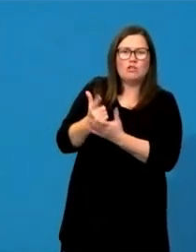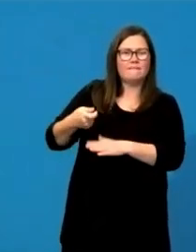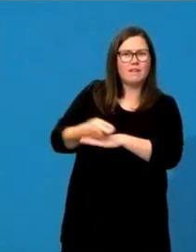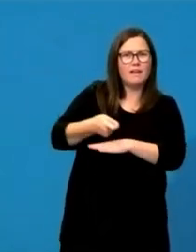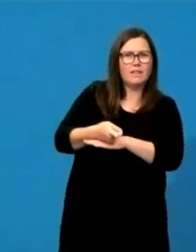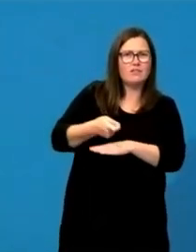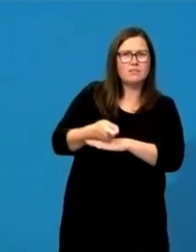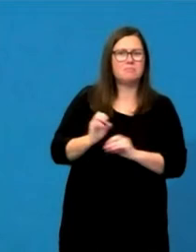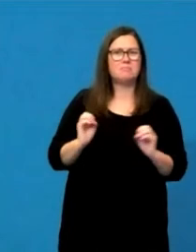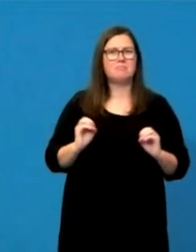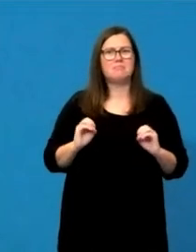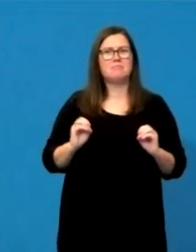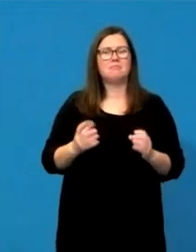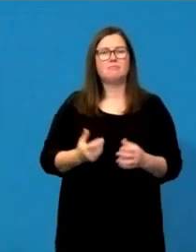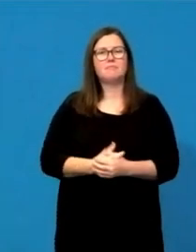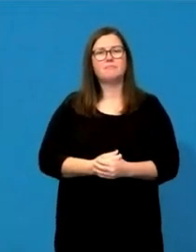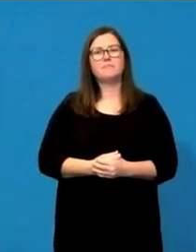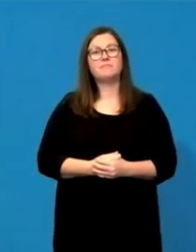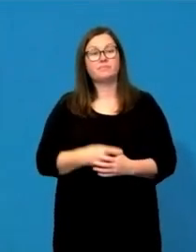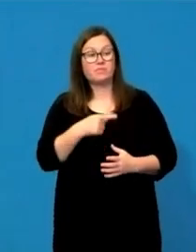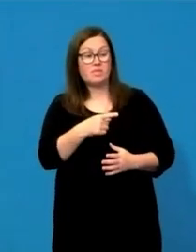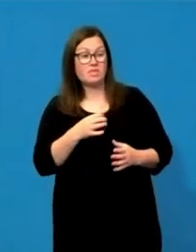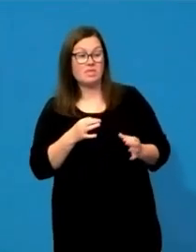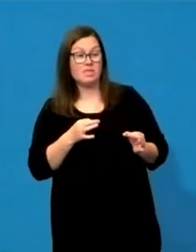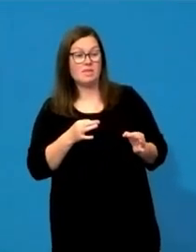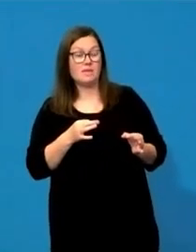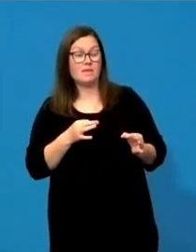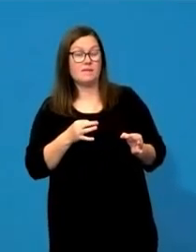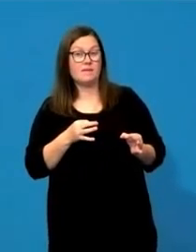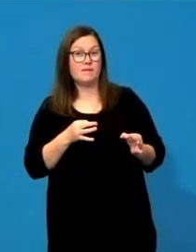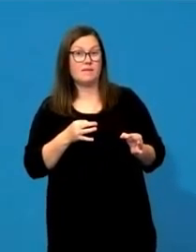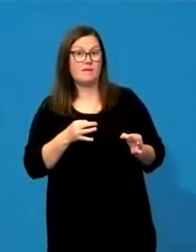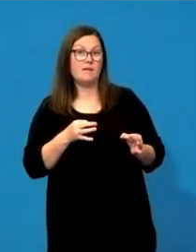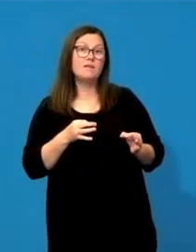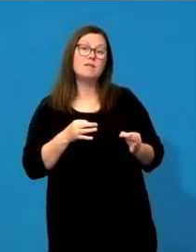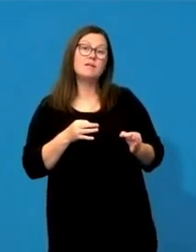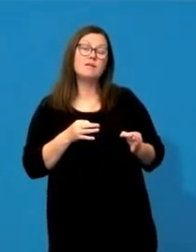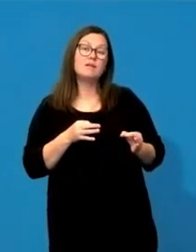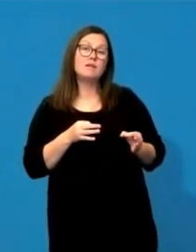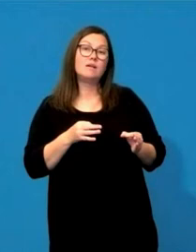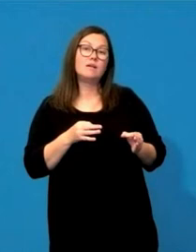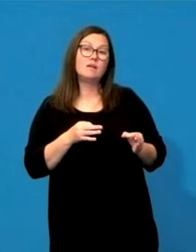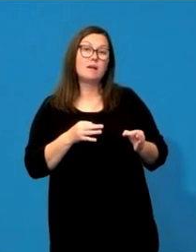And the plan provided, did it, for much more intensive therapy for the boys